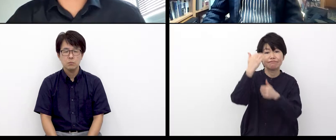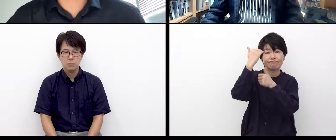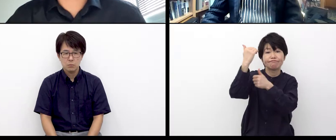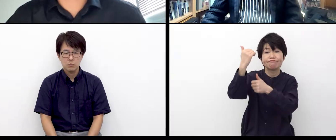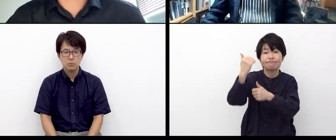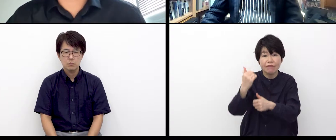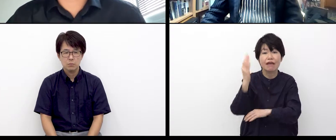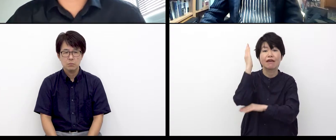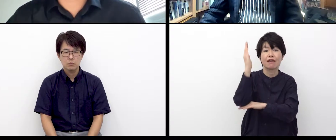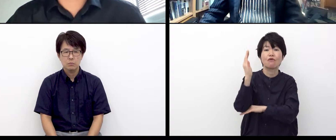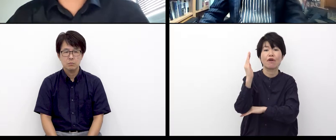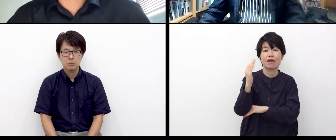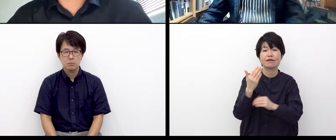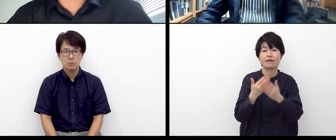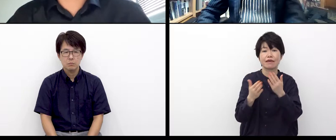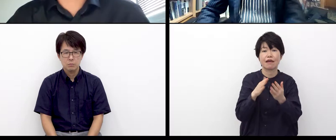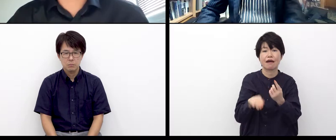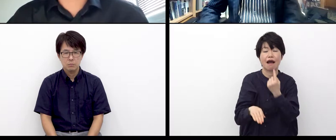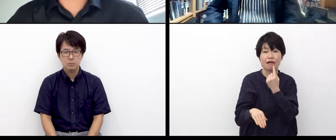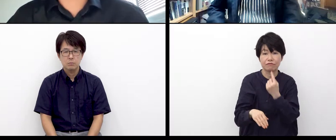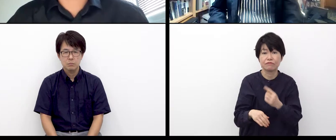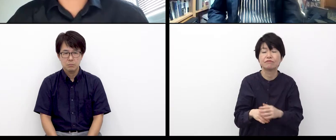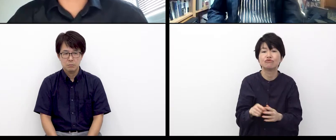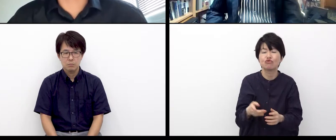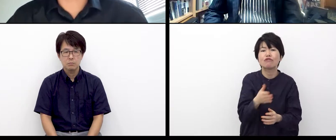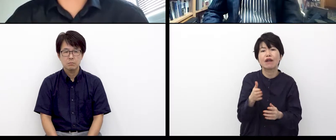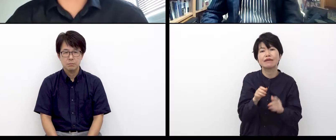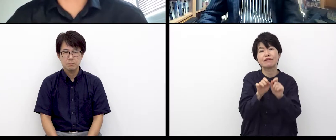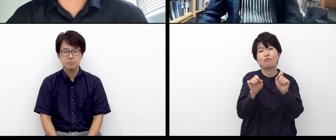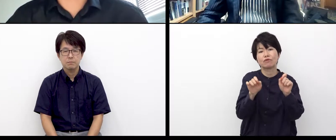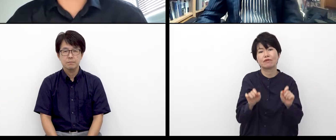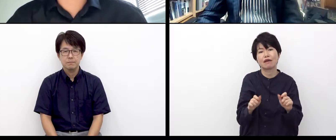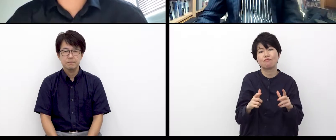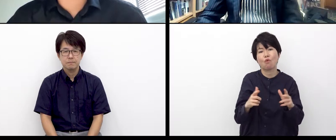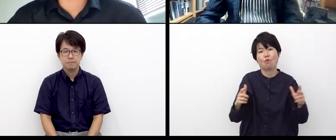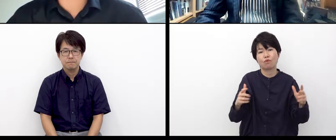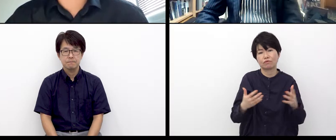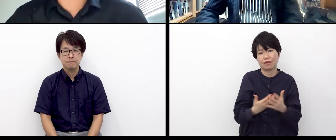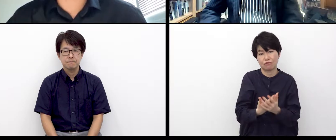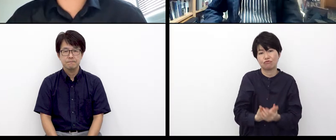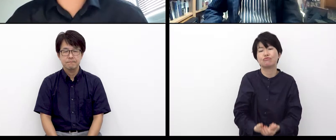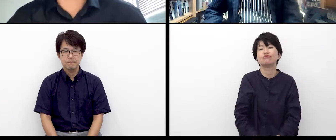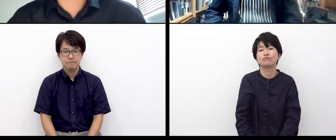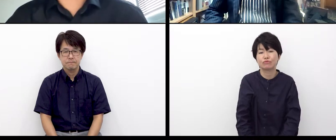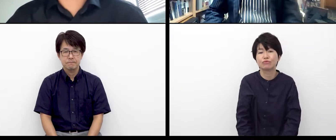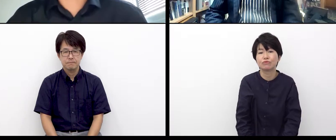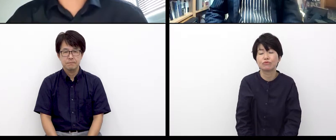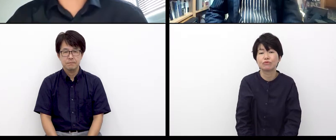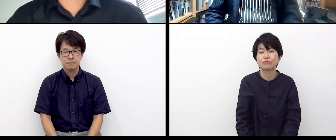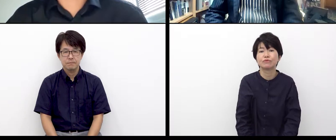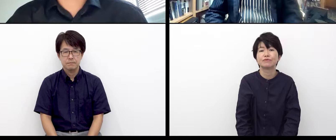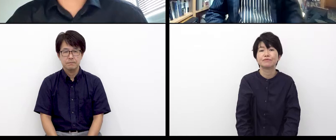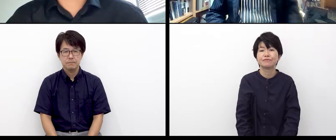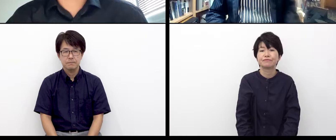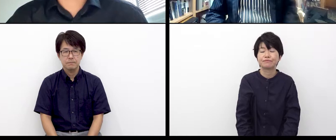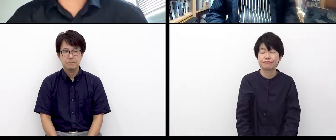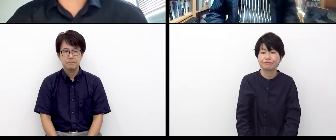and we can say that it’s such a big problem there. So,